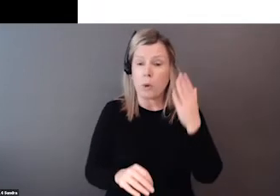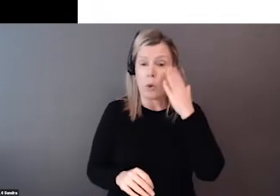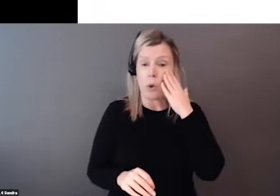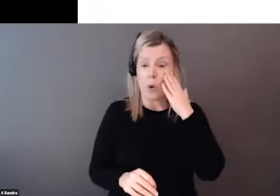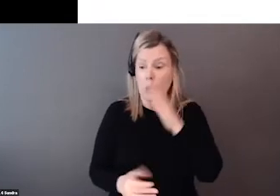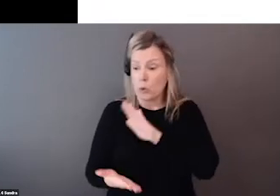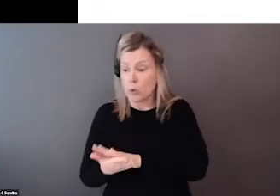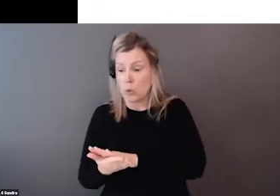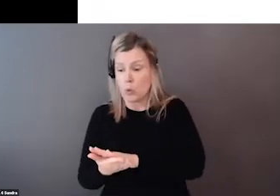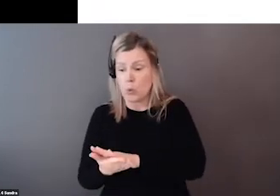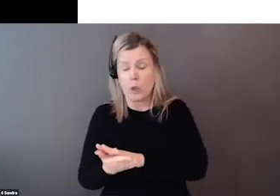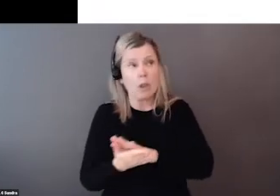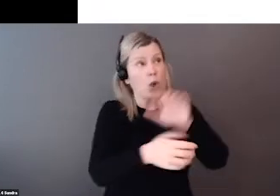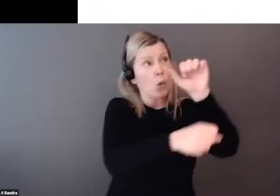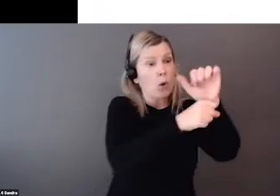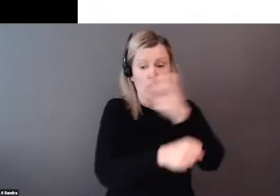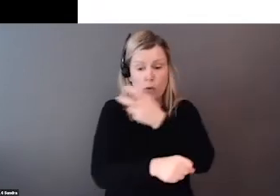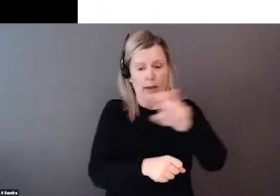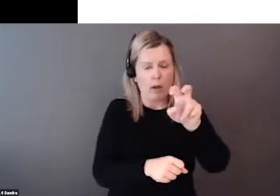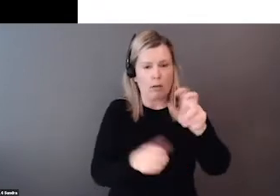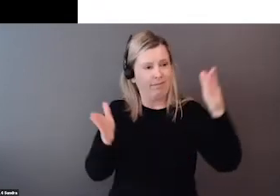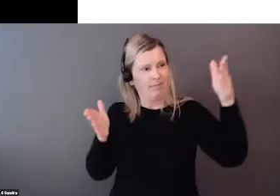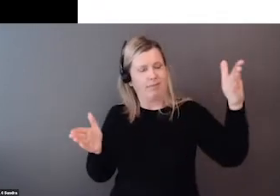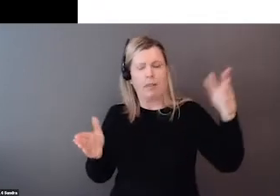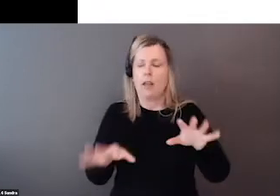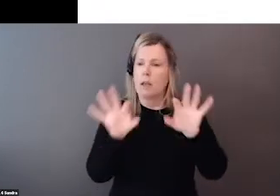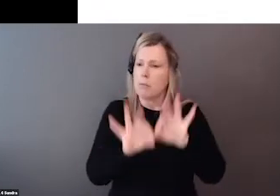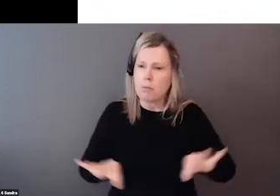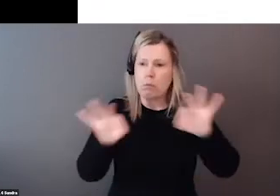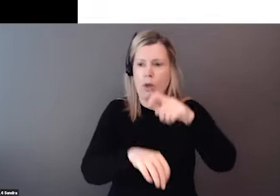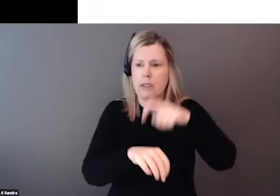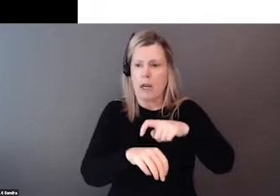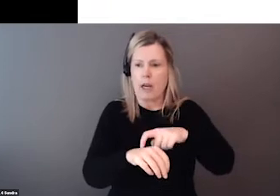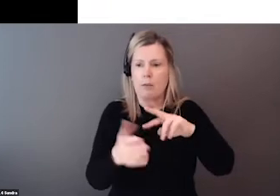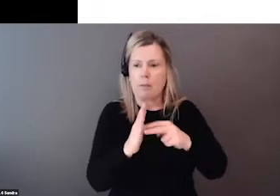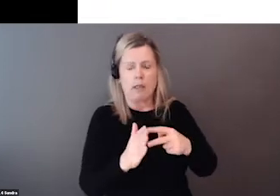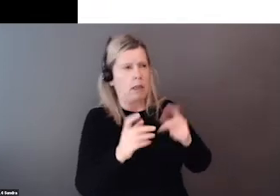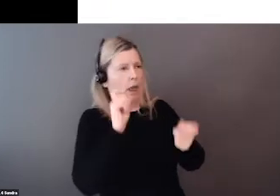is a critical period where a person tends to establish themselves in the labor market. And what we also know, and based on the evidence,